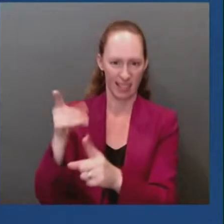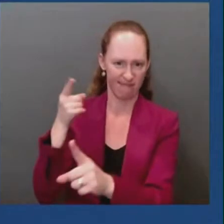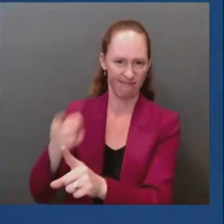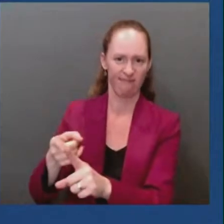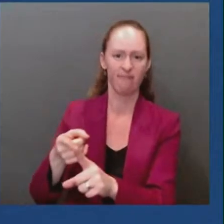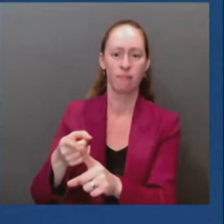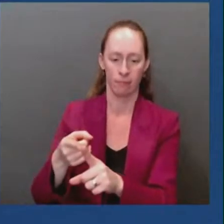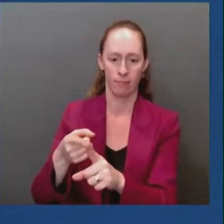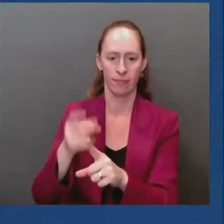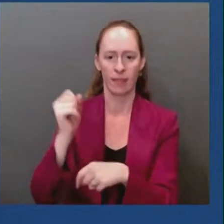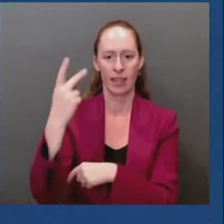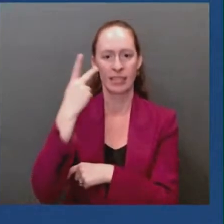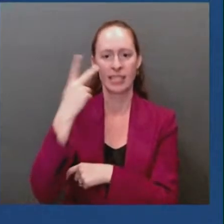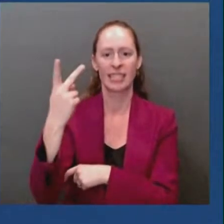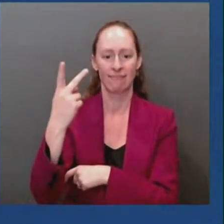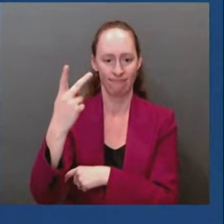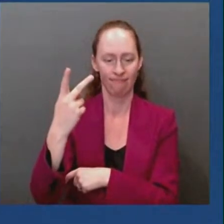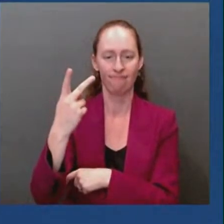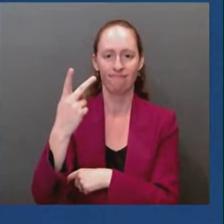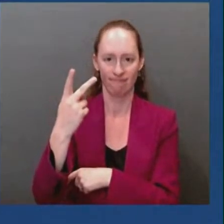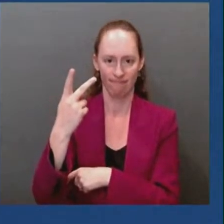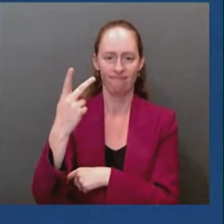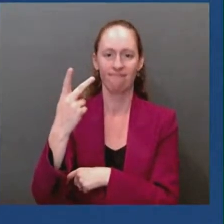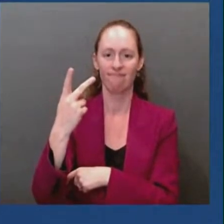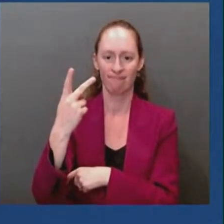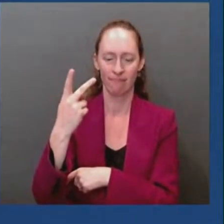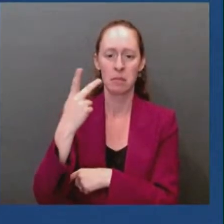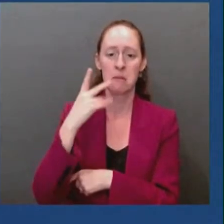ACCOUNTING FOR 80% OF CIRCULATING VIRUSES AND BA.4